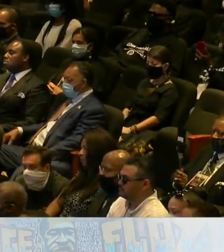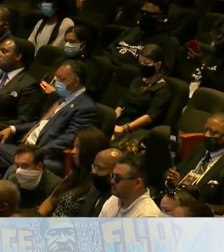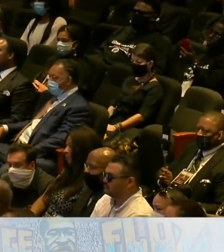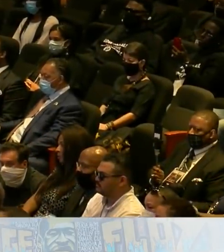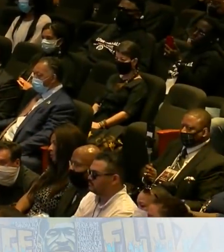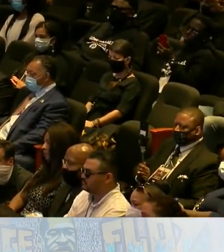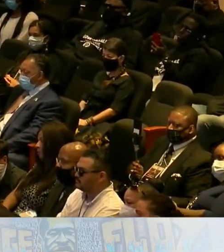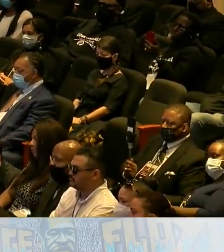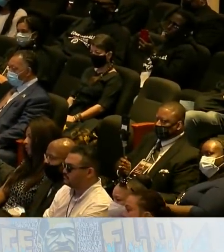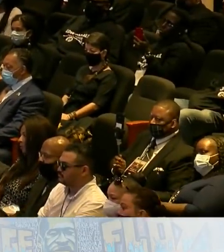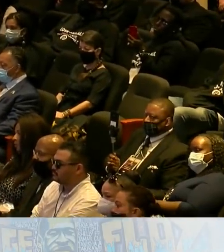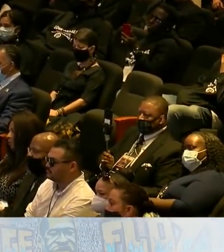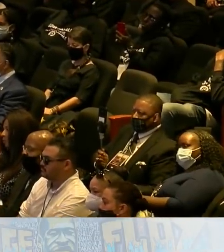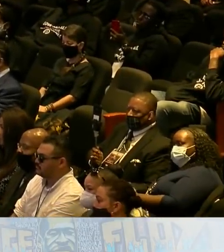AND GRACE